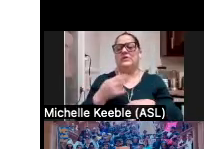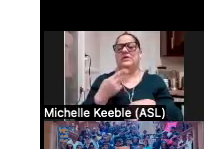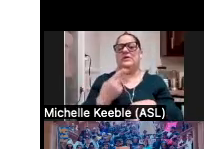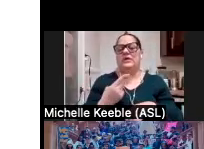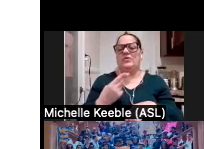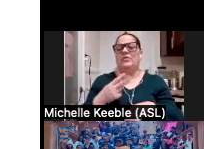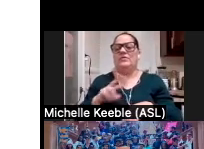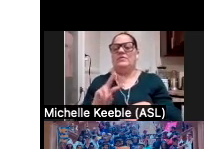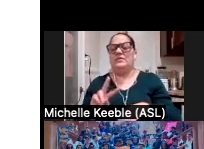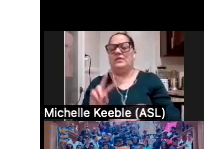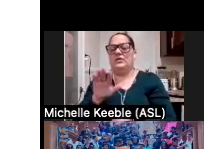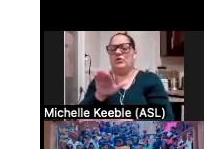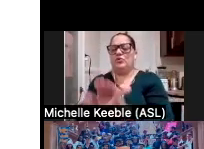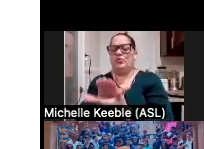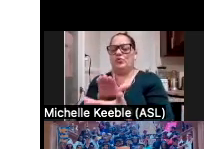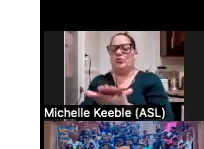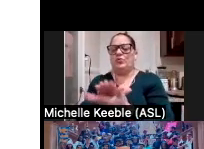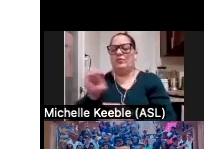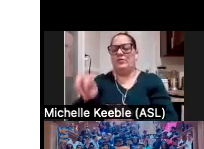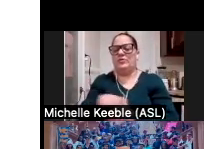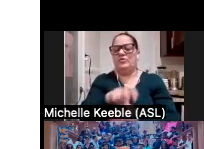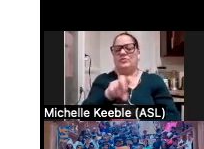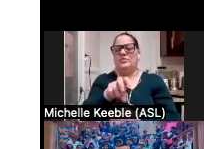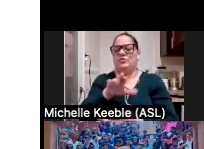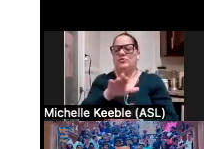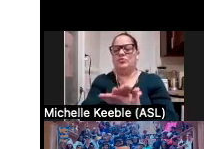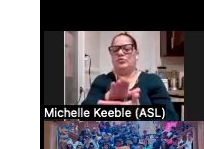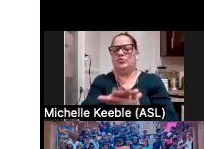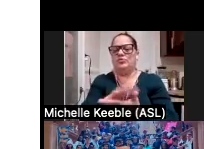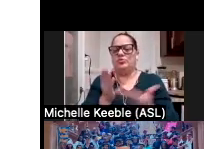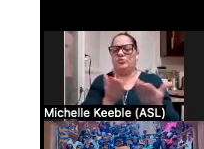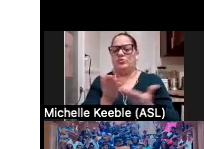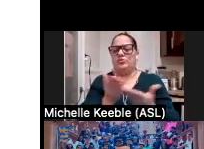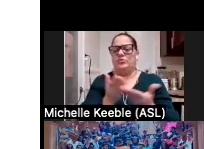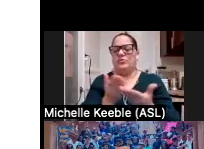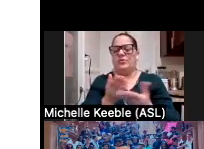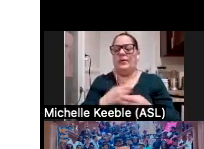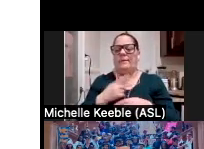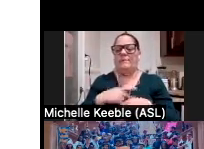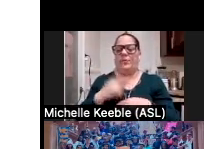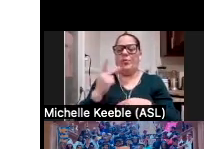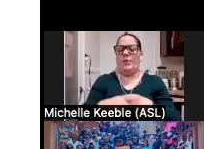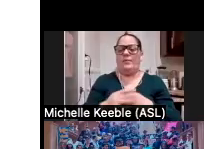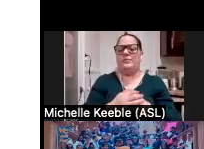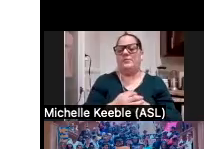Um especially for our transitional services and our transitional programs. So now our museum is